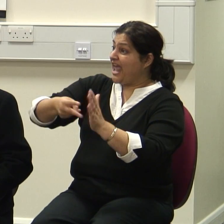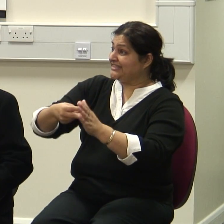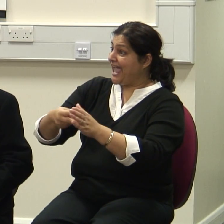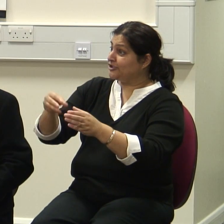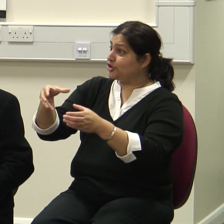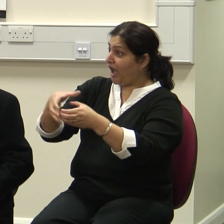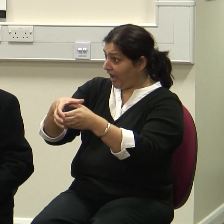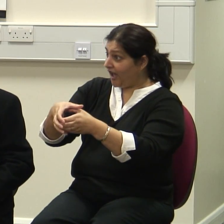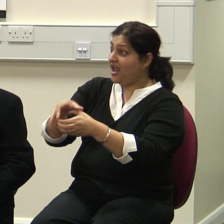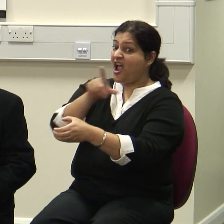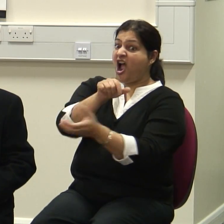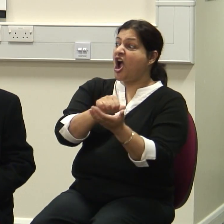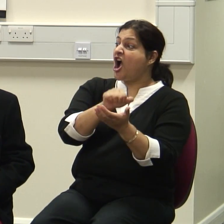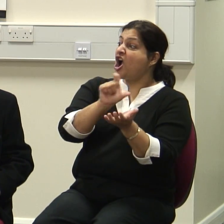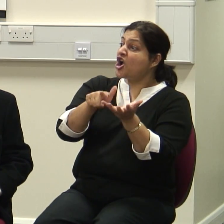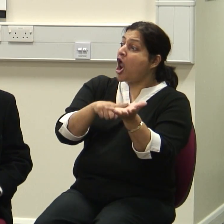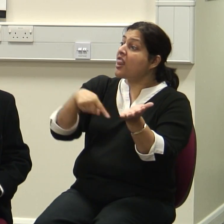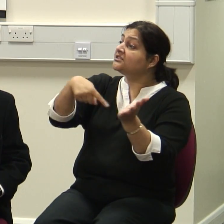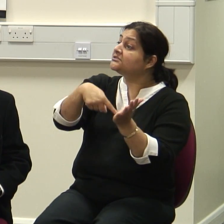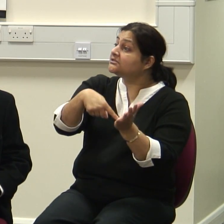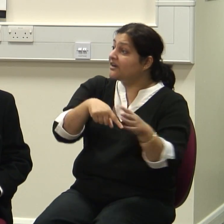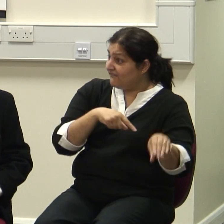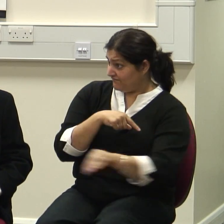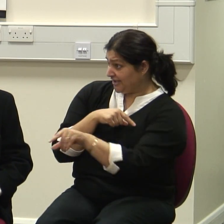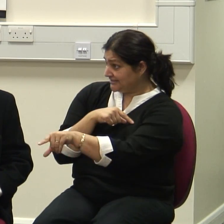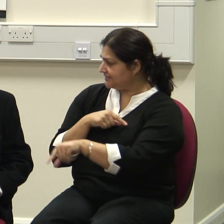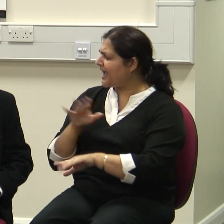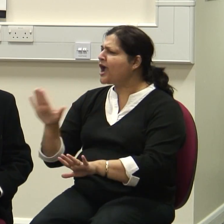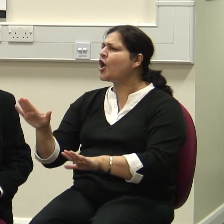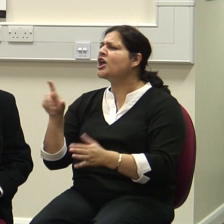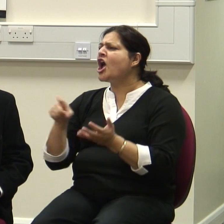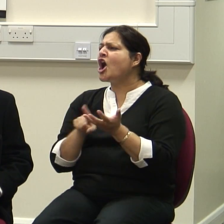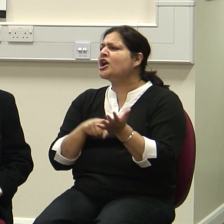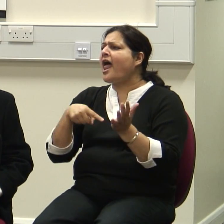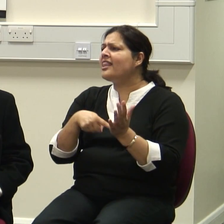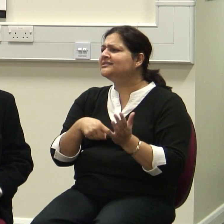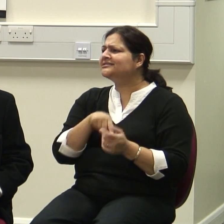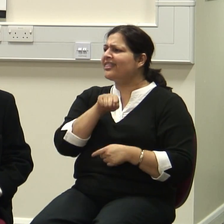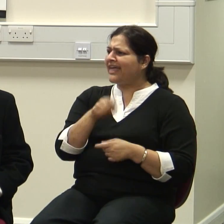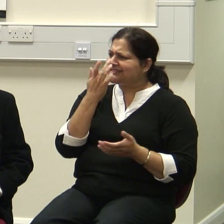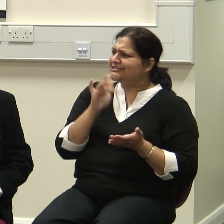Now wait a minute: a cult is a delusion. See, one man, if you believe in it, it’s a religion.